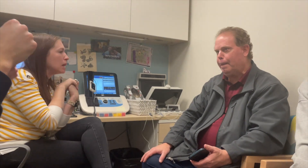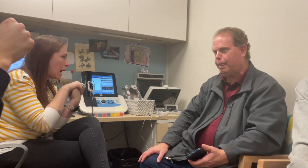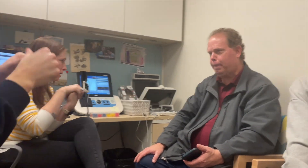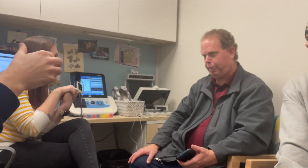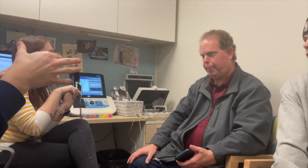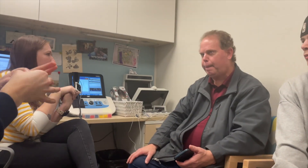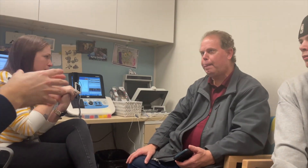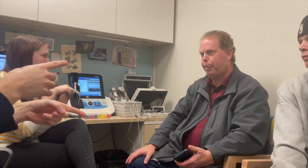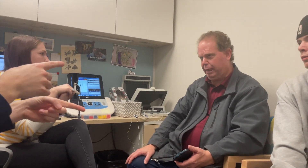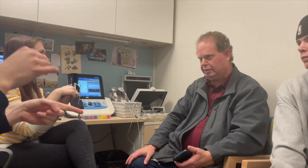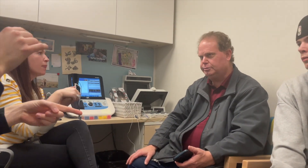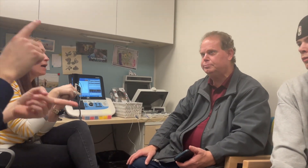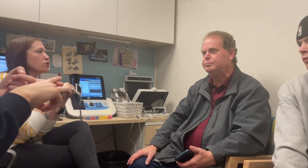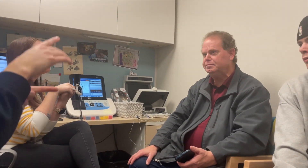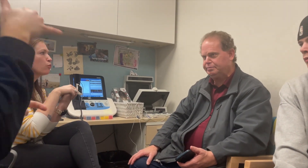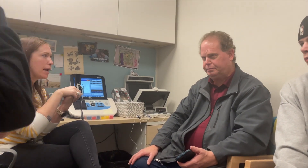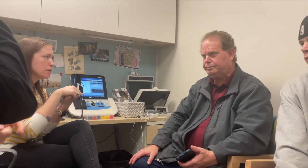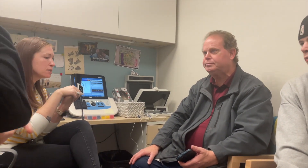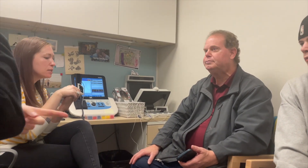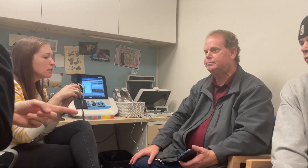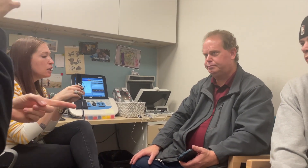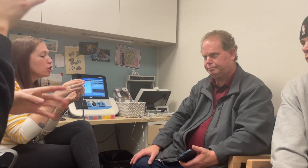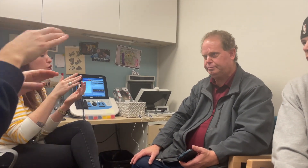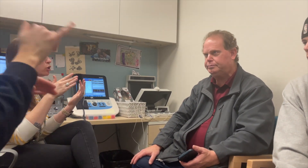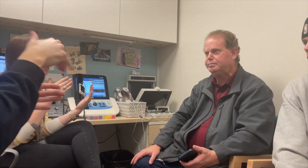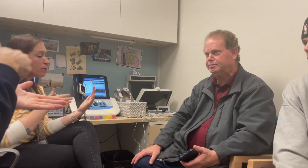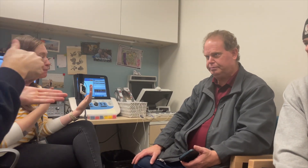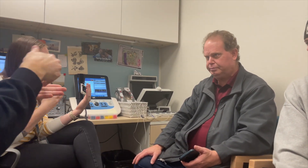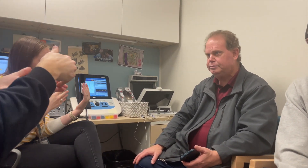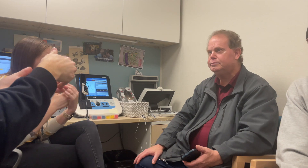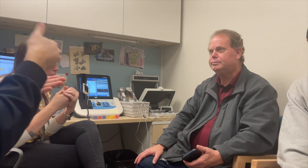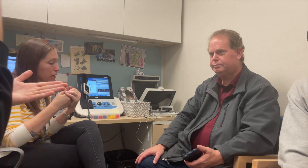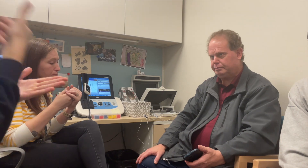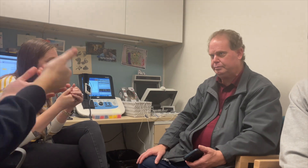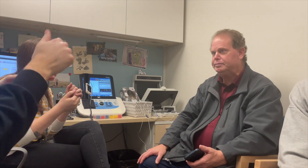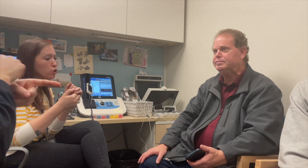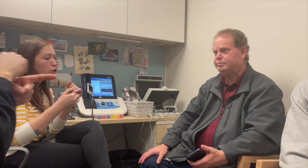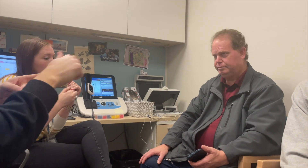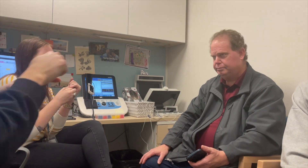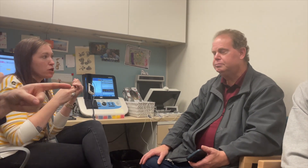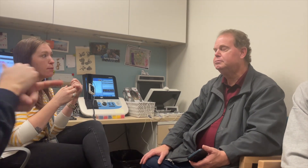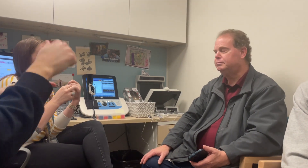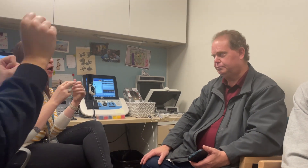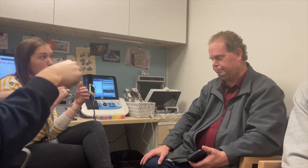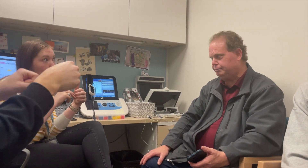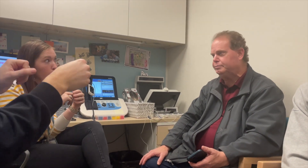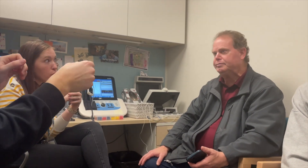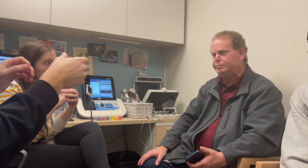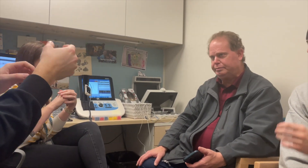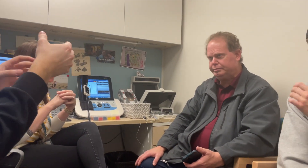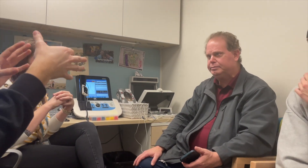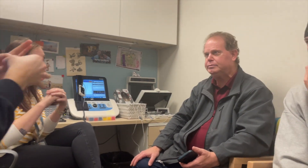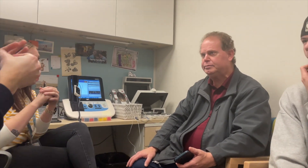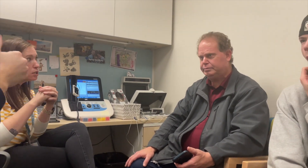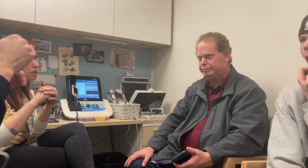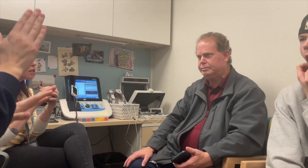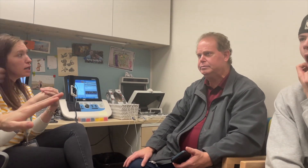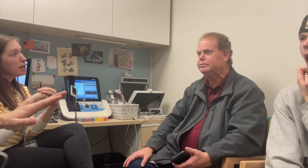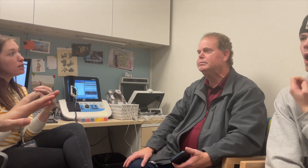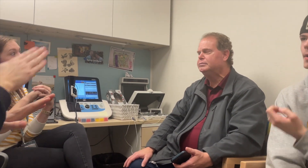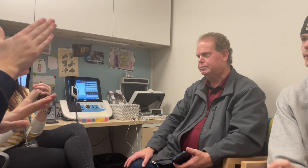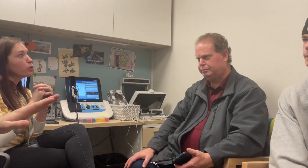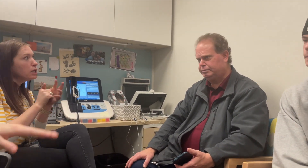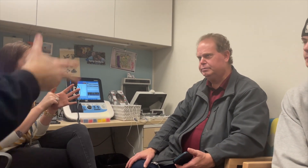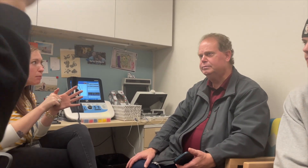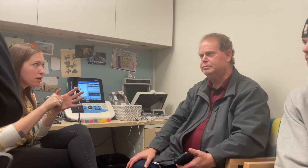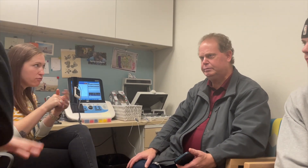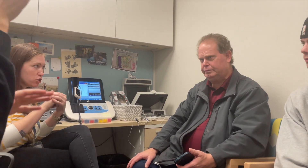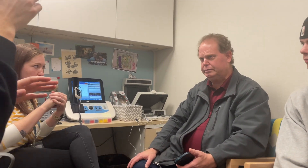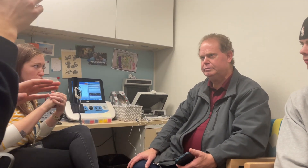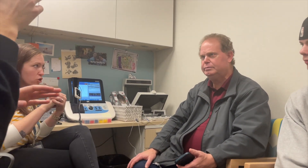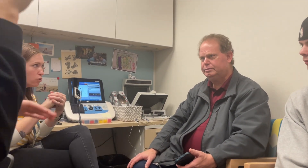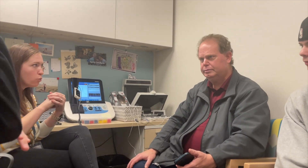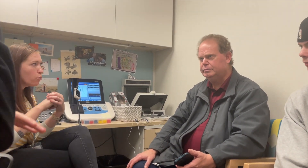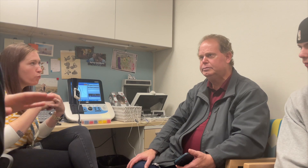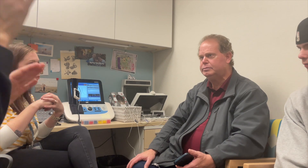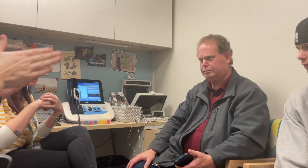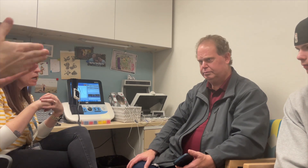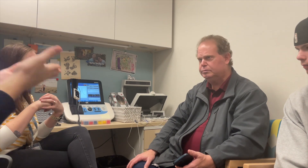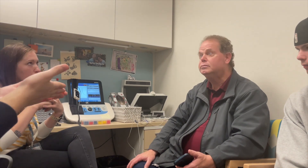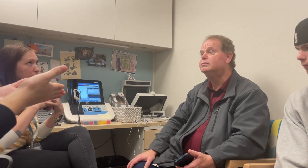lot that's great you can stream music you can stream audio books it's really beneficial um